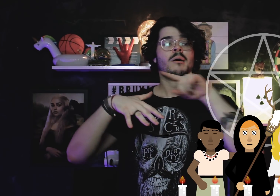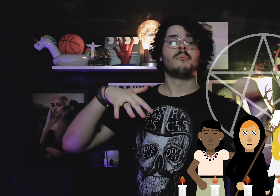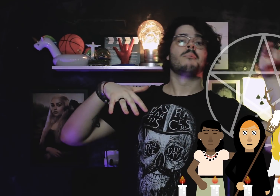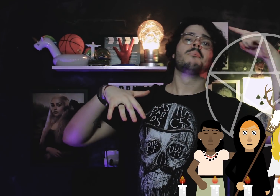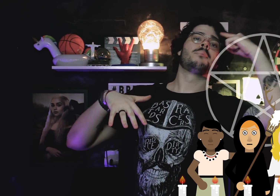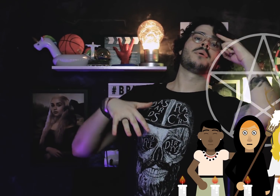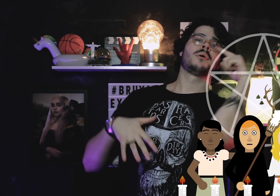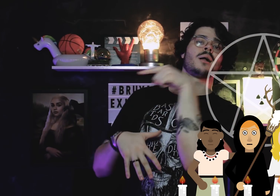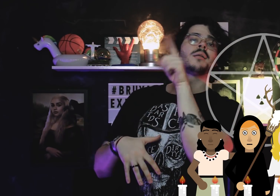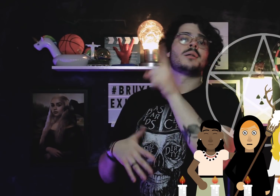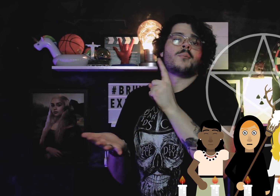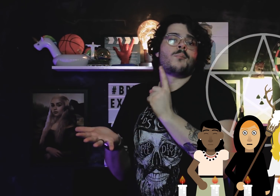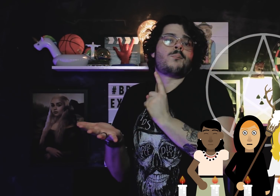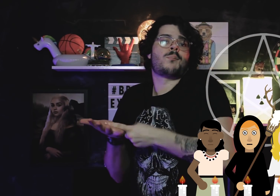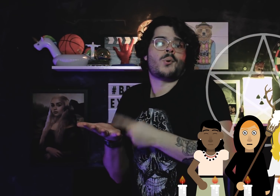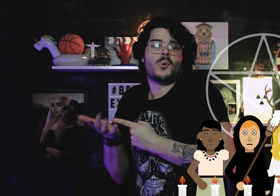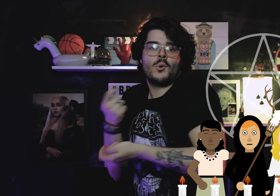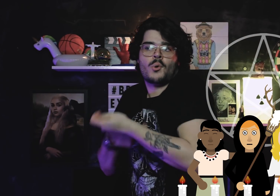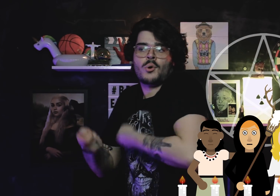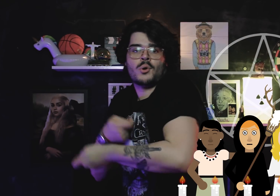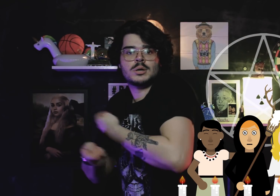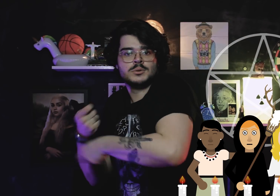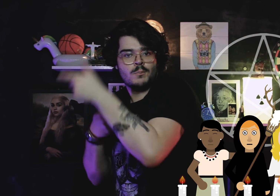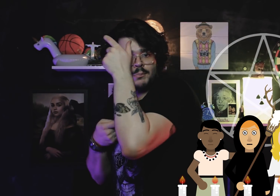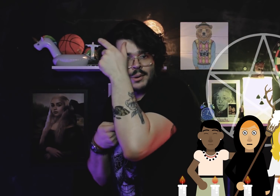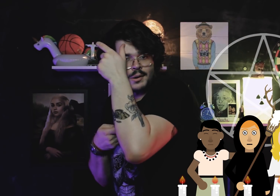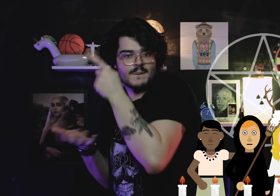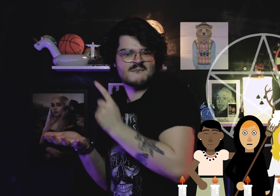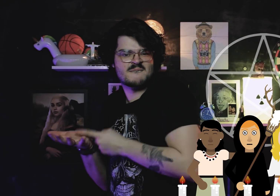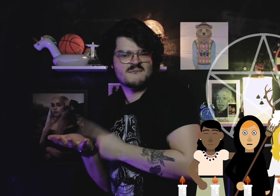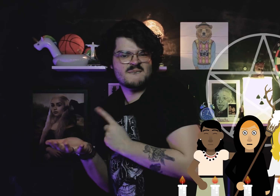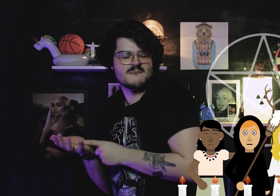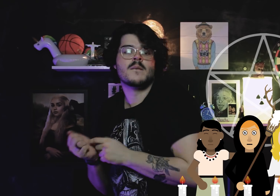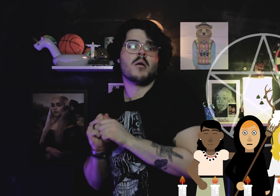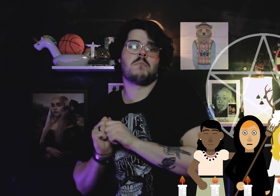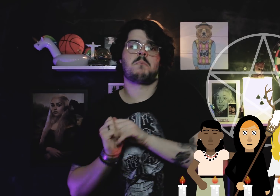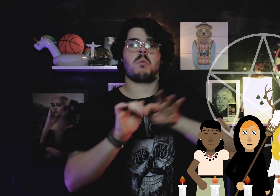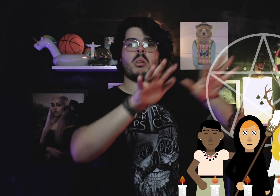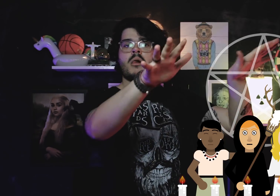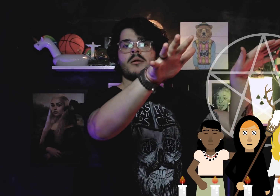They thought they had demonic covenants too.